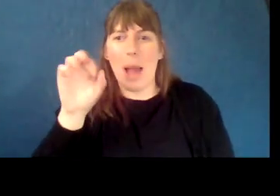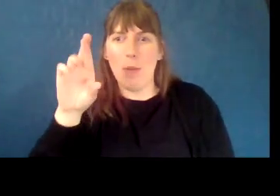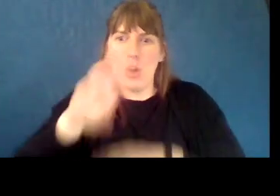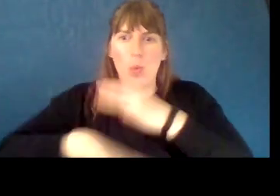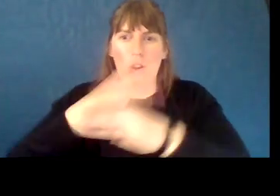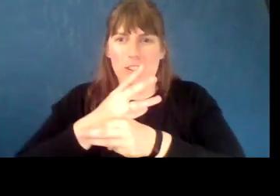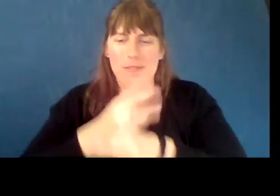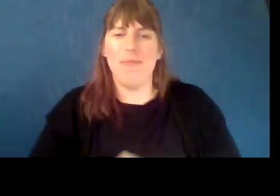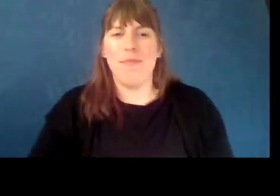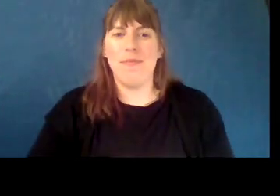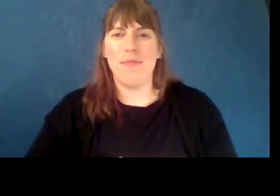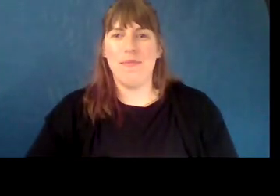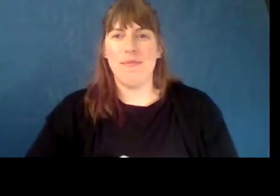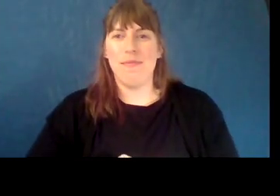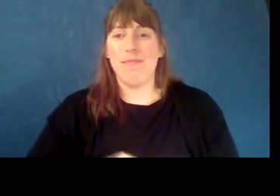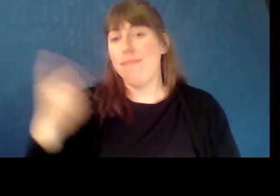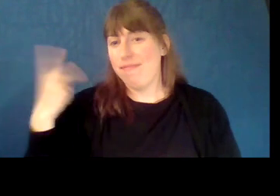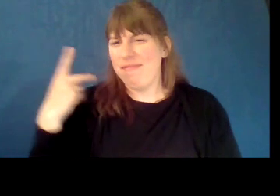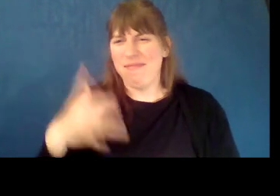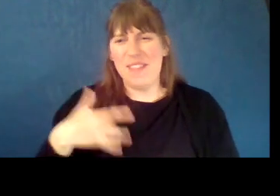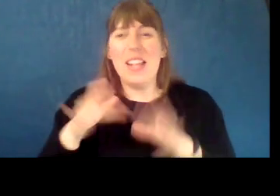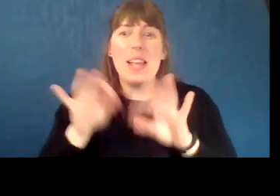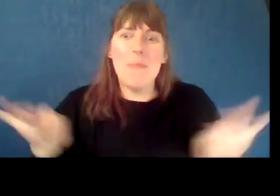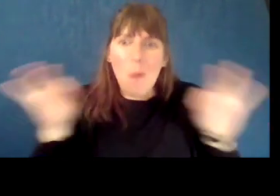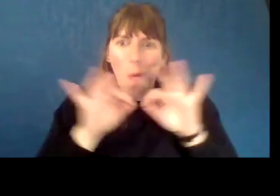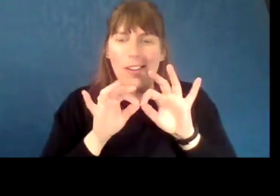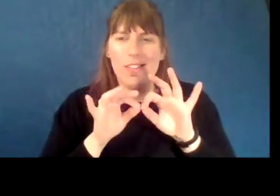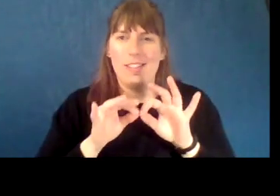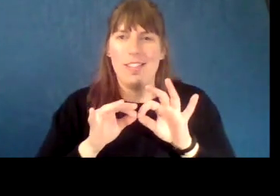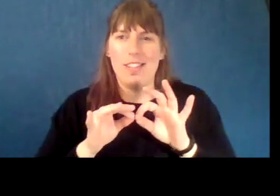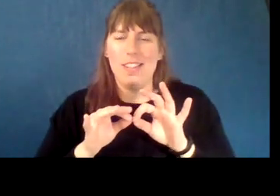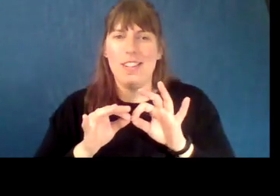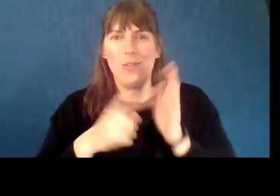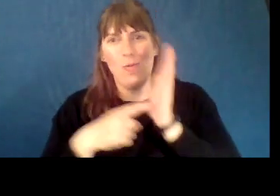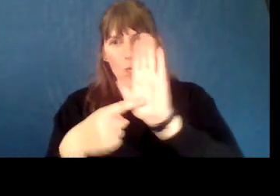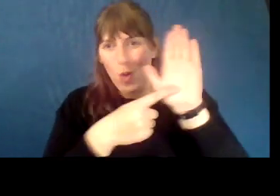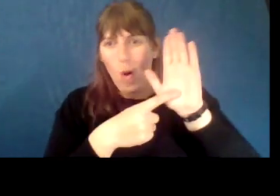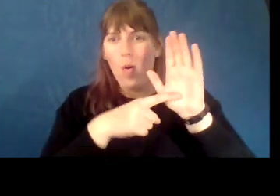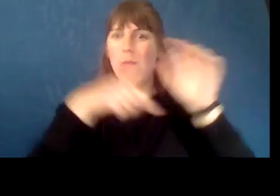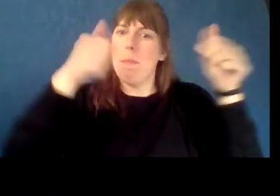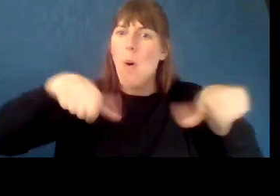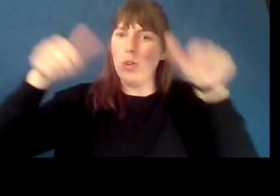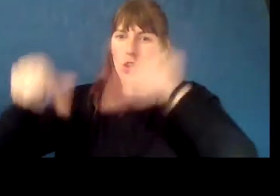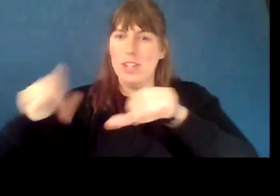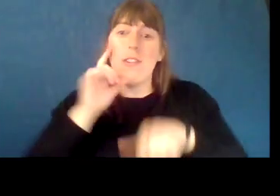It was important to us to convey these posters in the lightbox medium, because this is